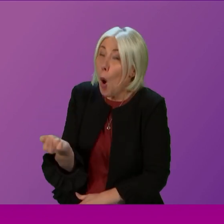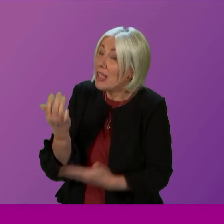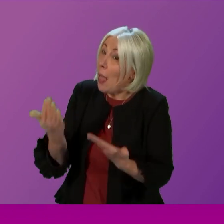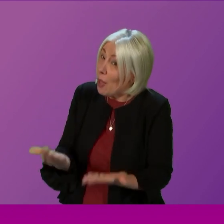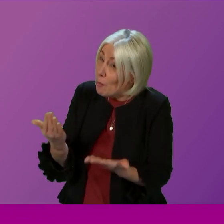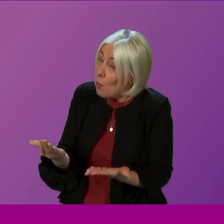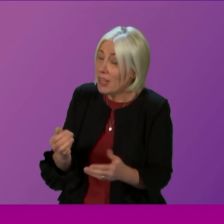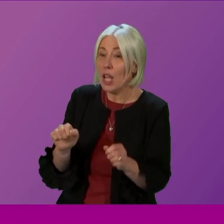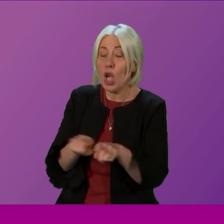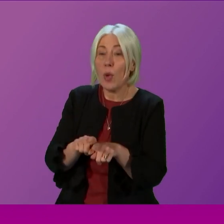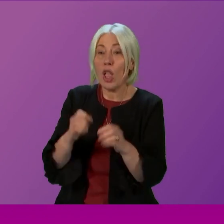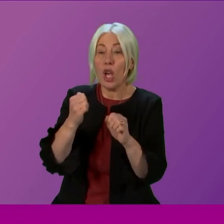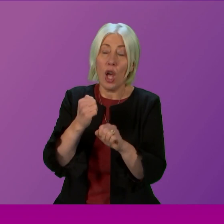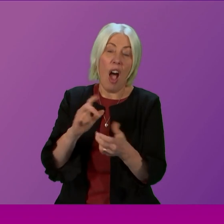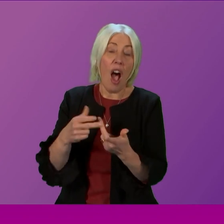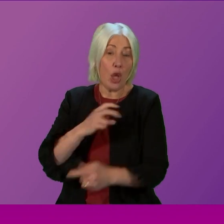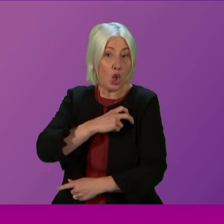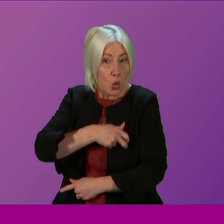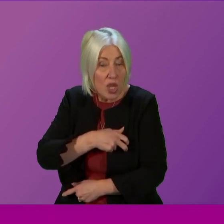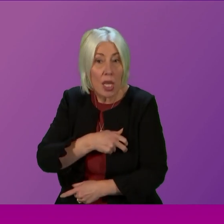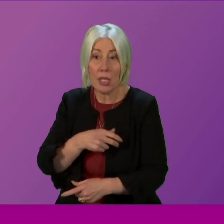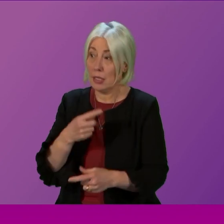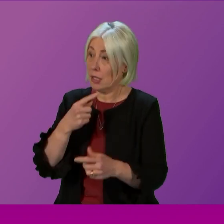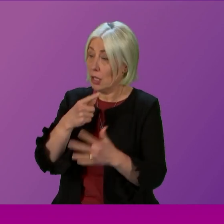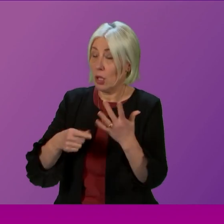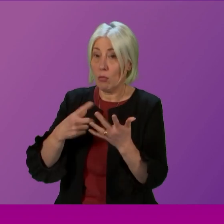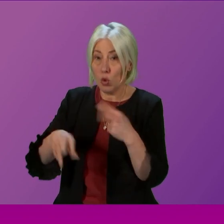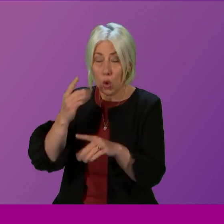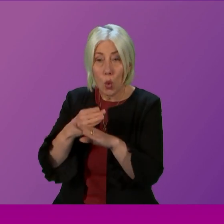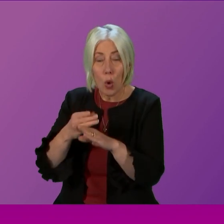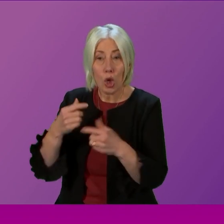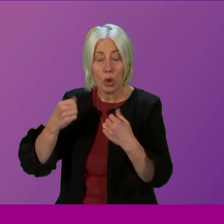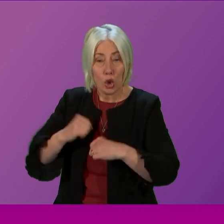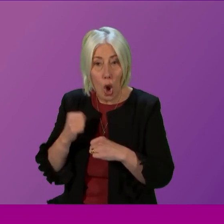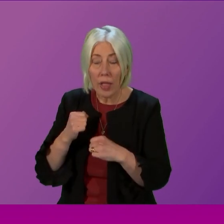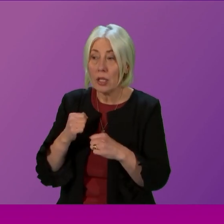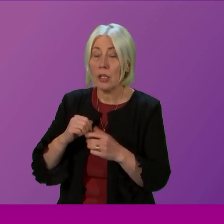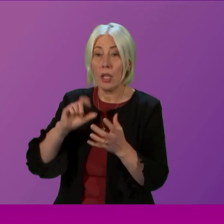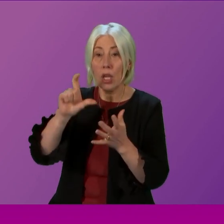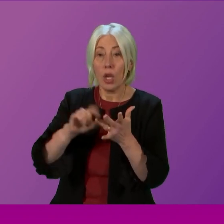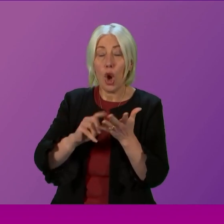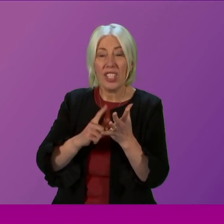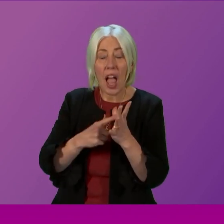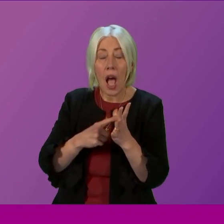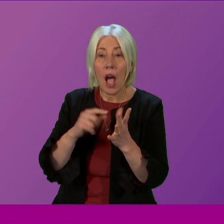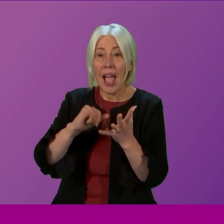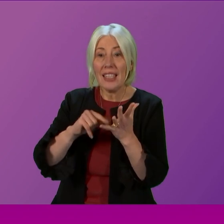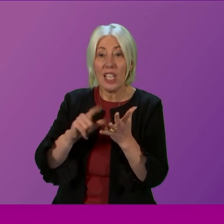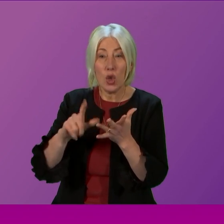include the GMB, Unison, Unite the union, Social Work Scotland, Scottish Care, the Convention of Scottish Local Authorities and the Scottish Trades Union Congress. The